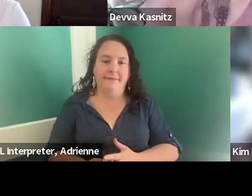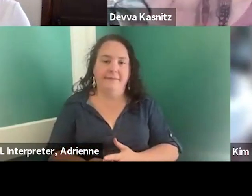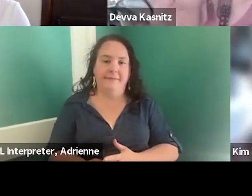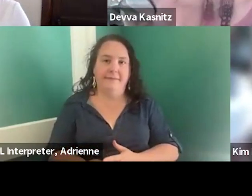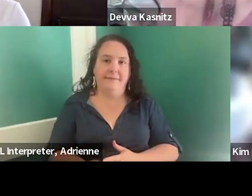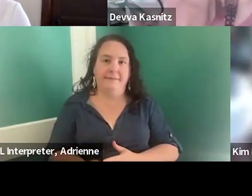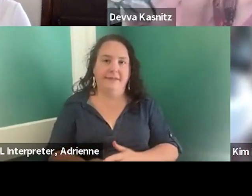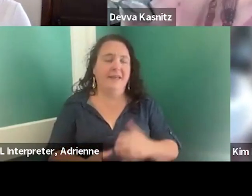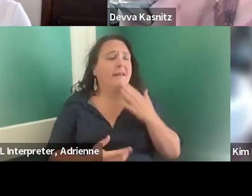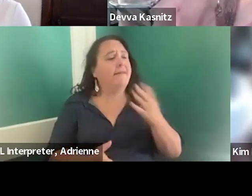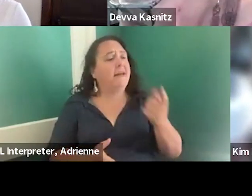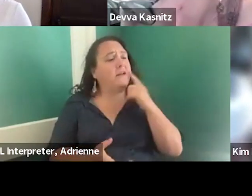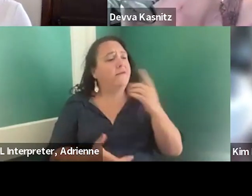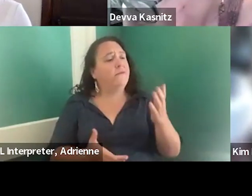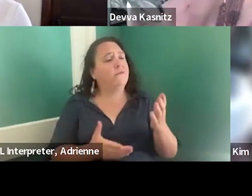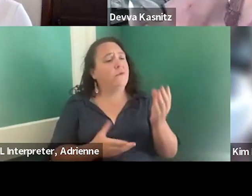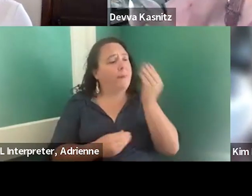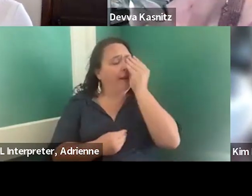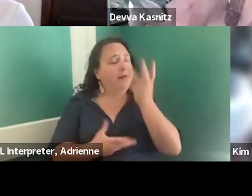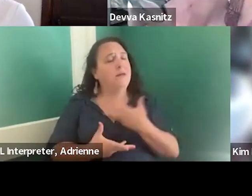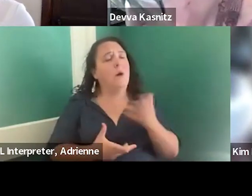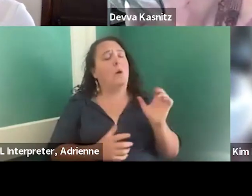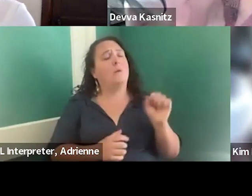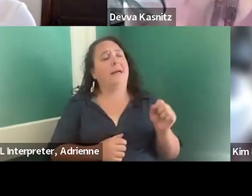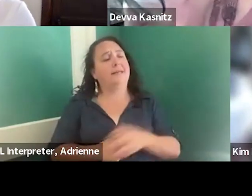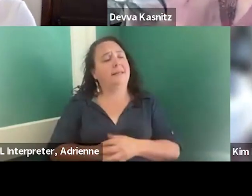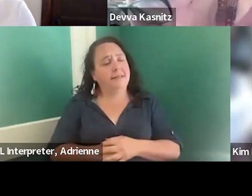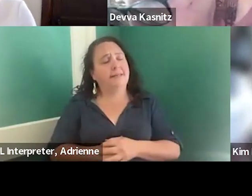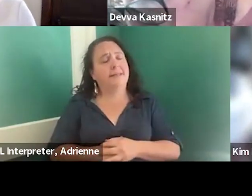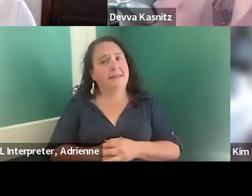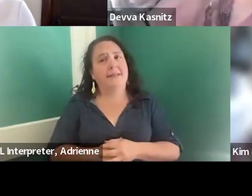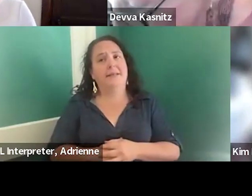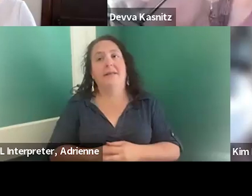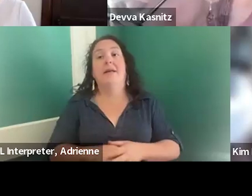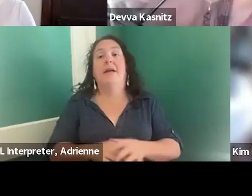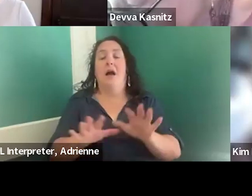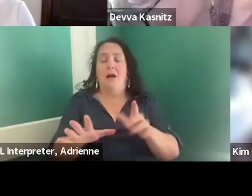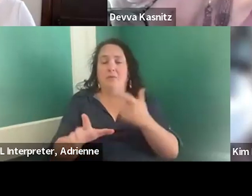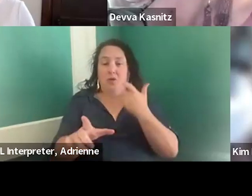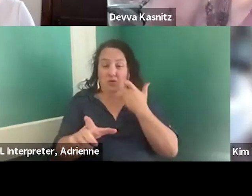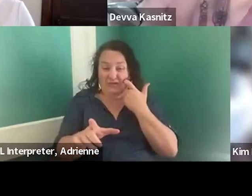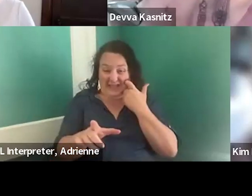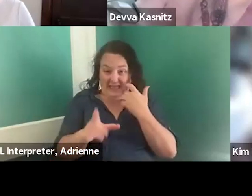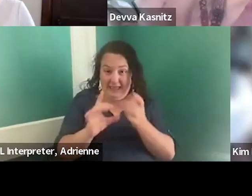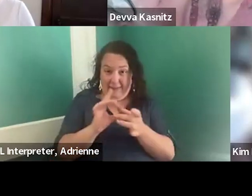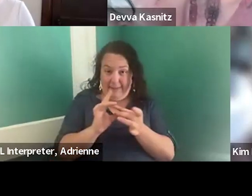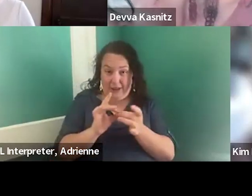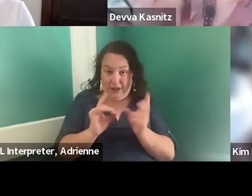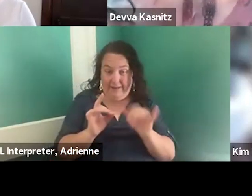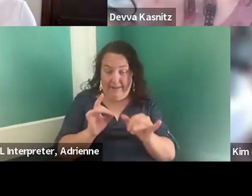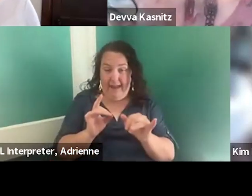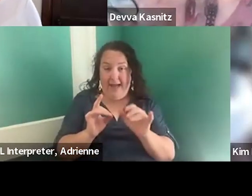On this issue that you just mentioned within business